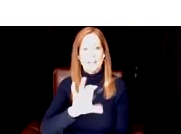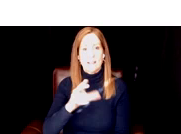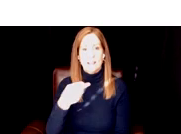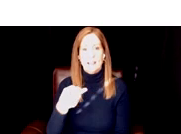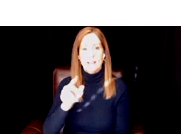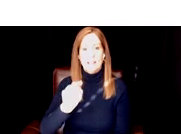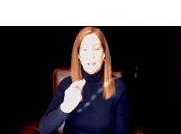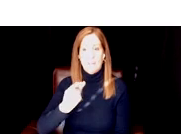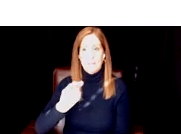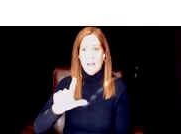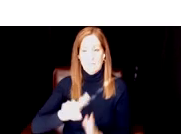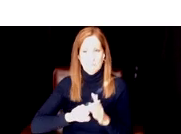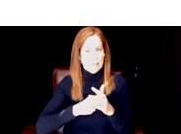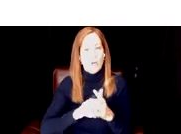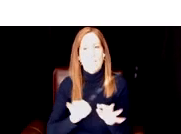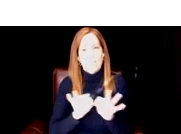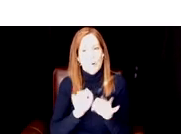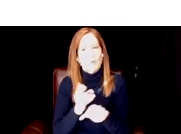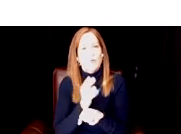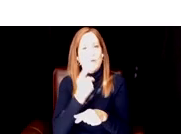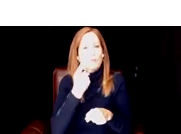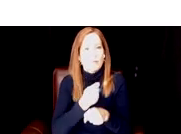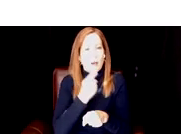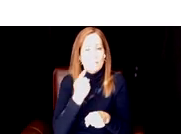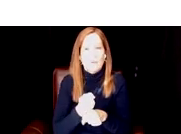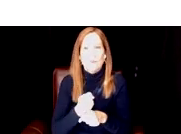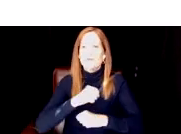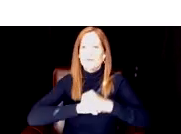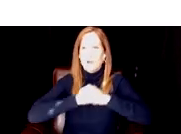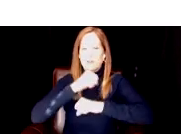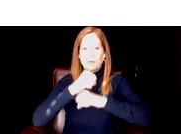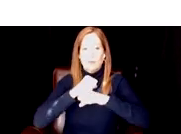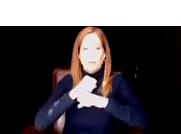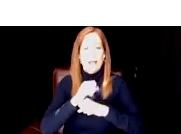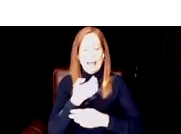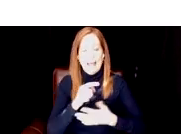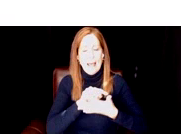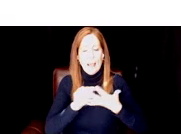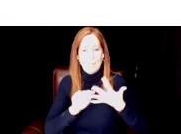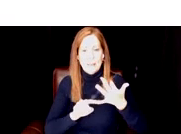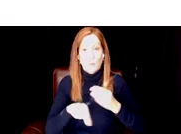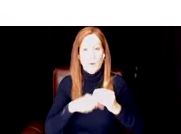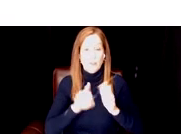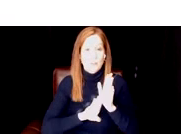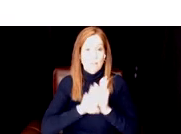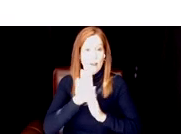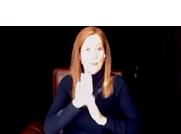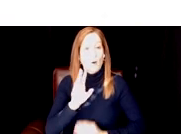it is important to use proper structural elements when you develop a site. HTML elements communicate to the browser